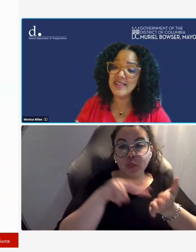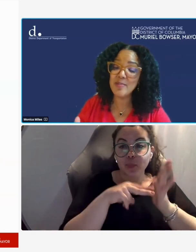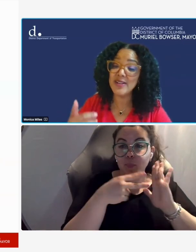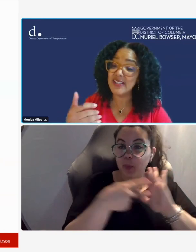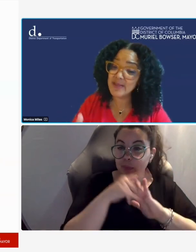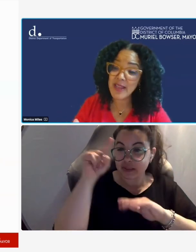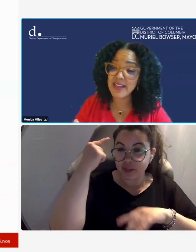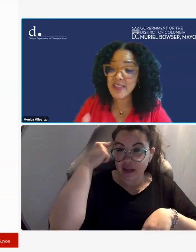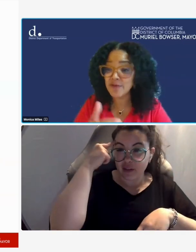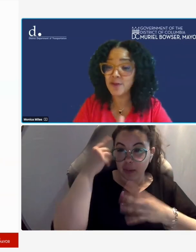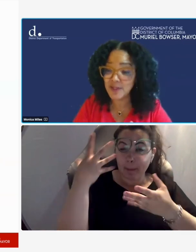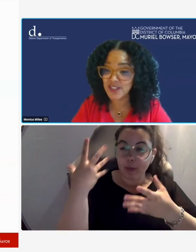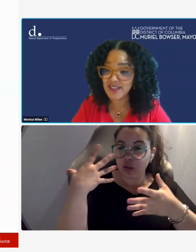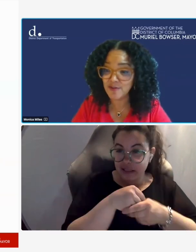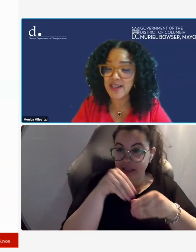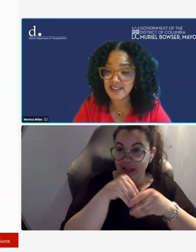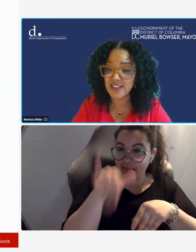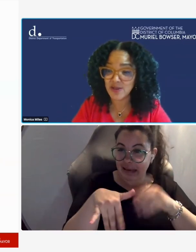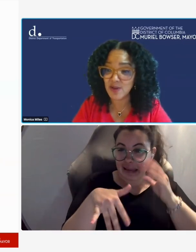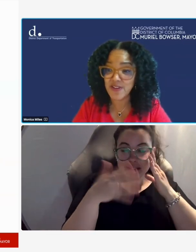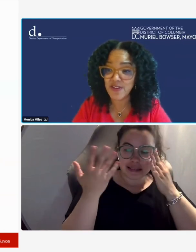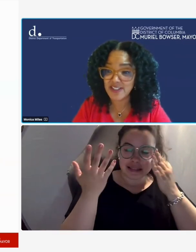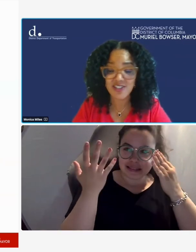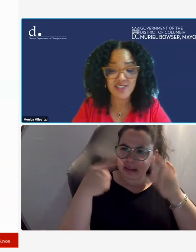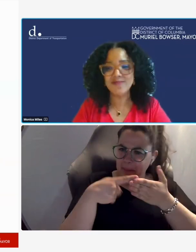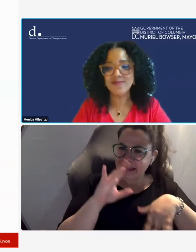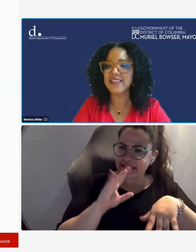participating in that foolishness of paying a six-year-old five digits that's not going